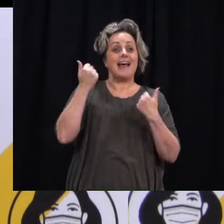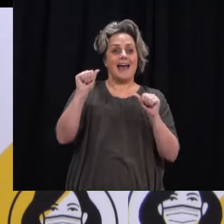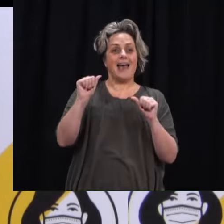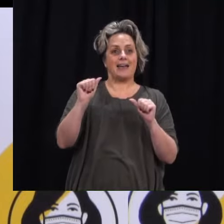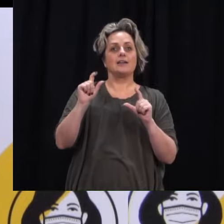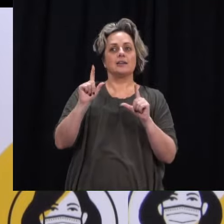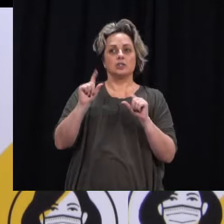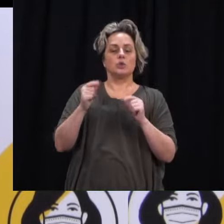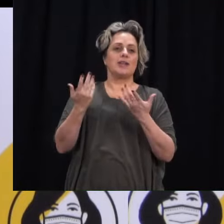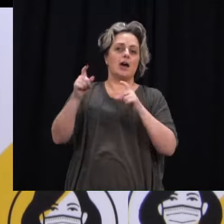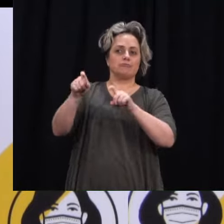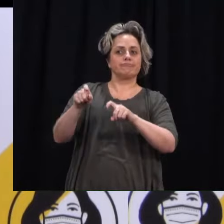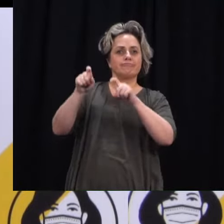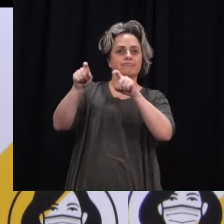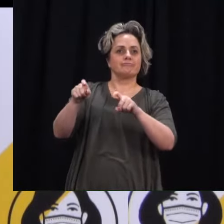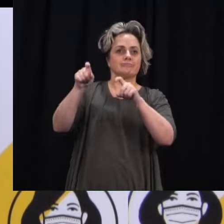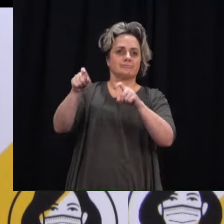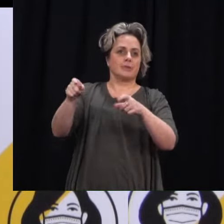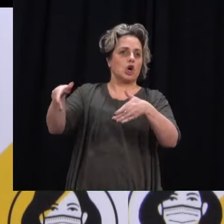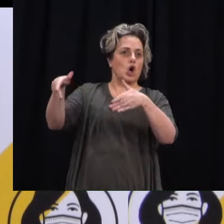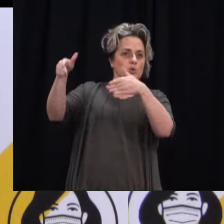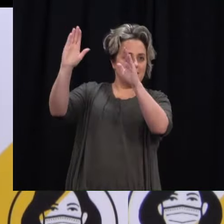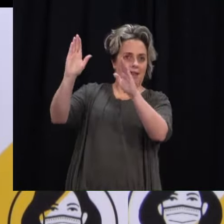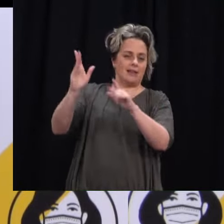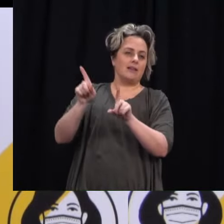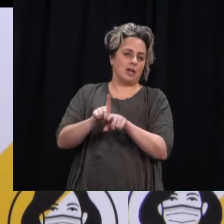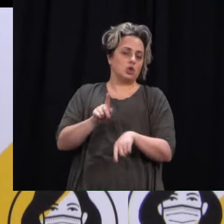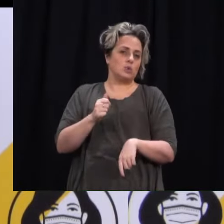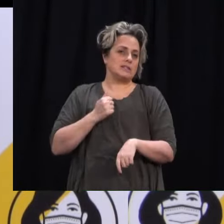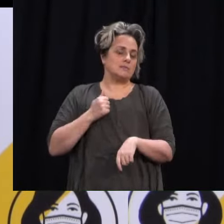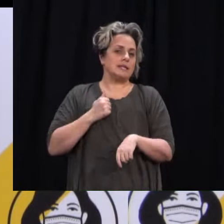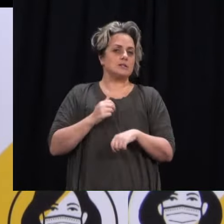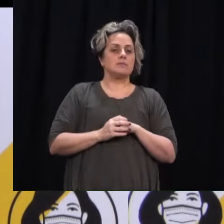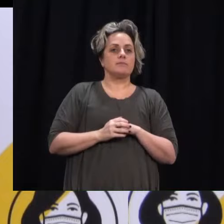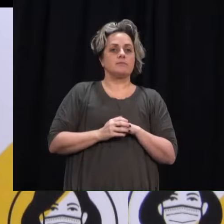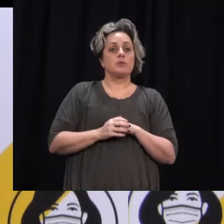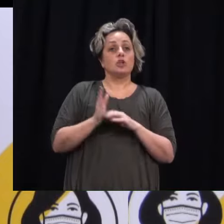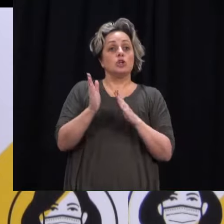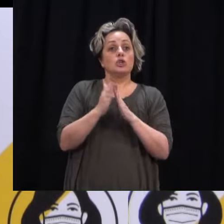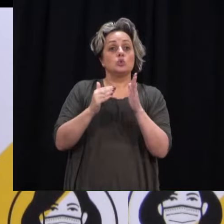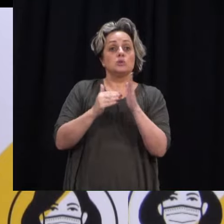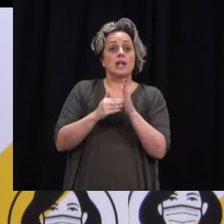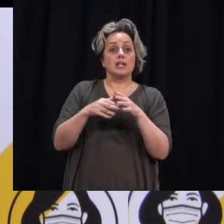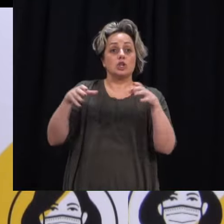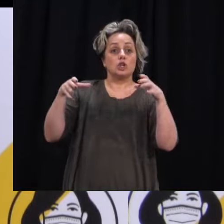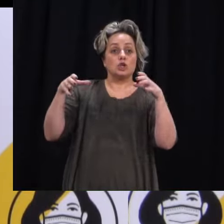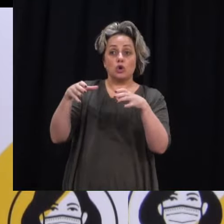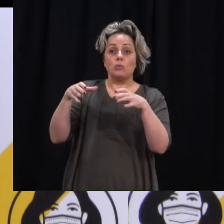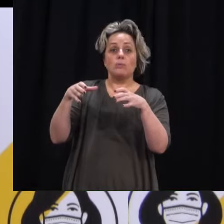Obviously we had our first cohort of people return yesterday and they are now